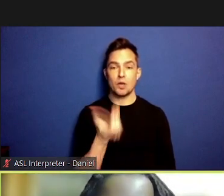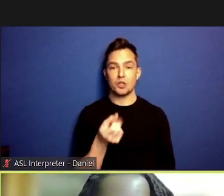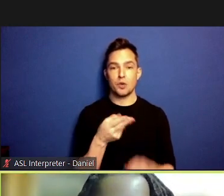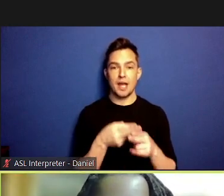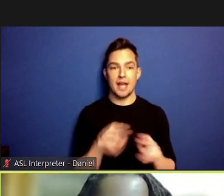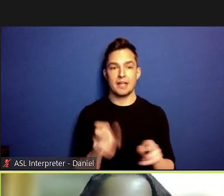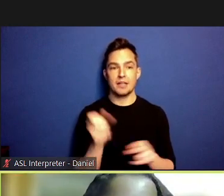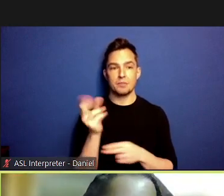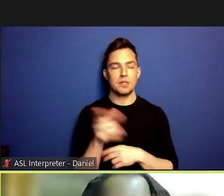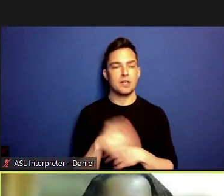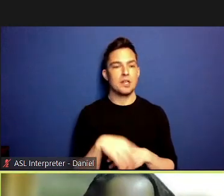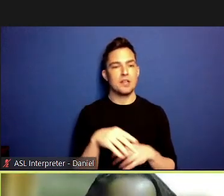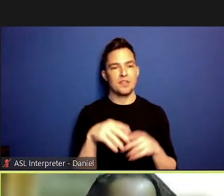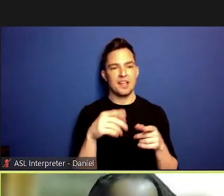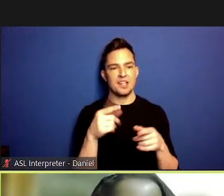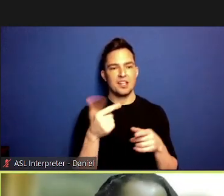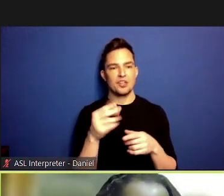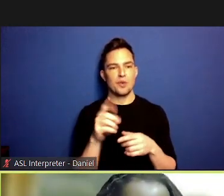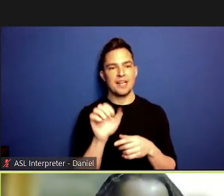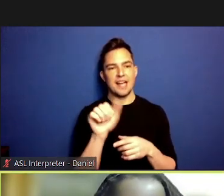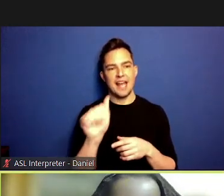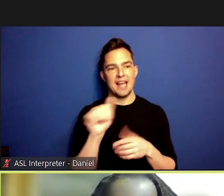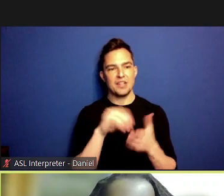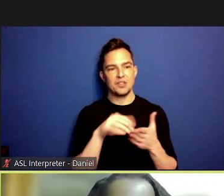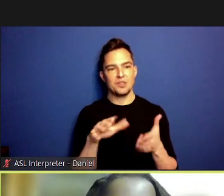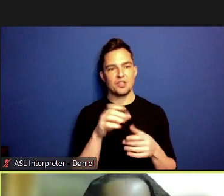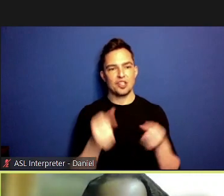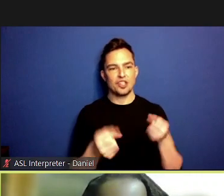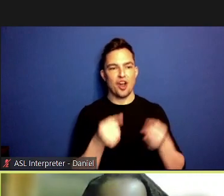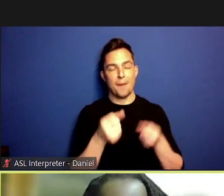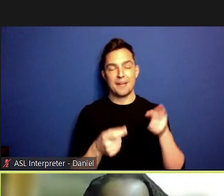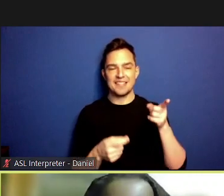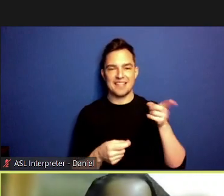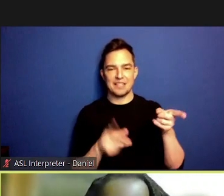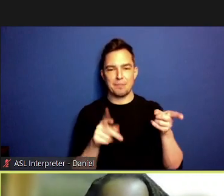car because that was the teacher that had punished him. The comment, the post that he